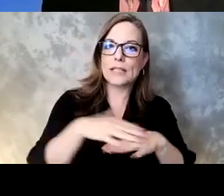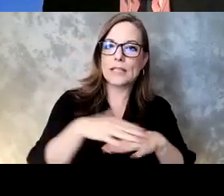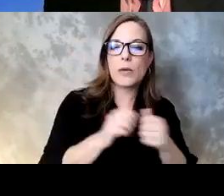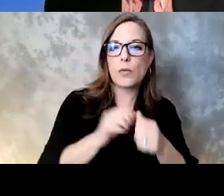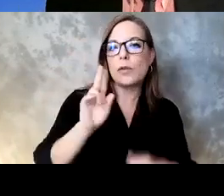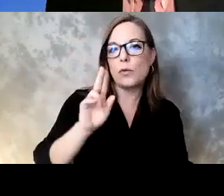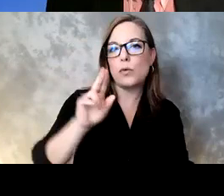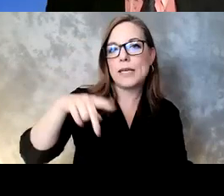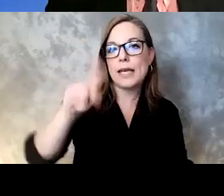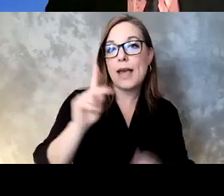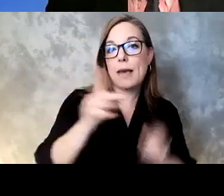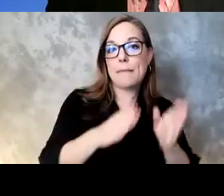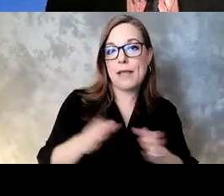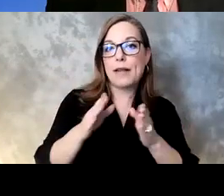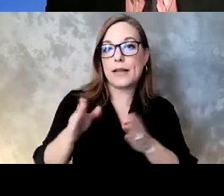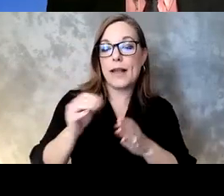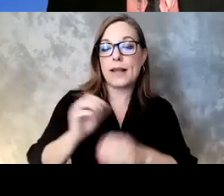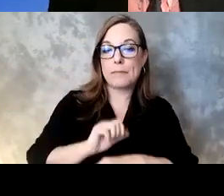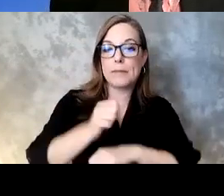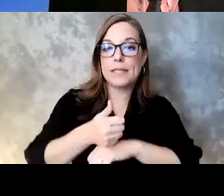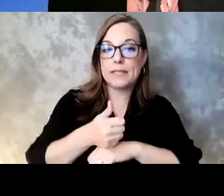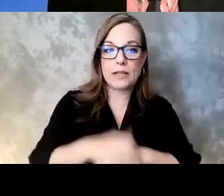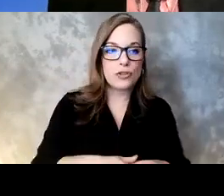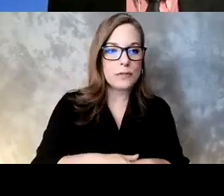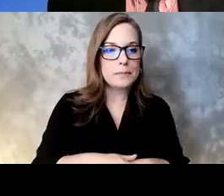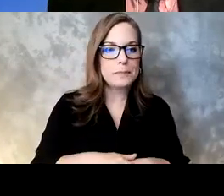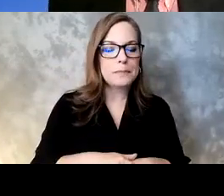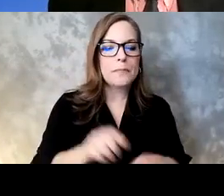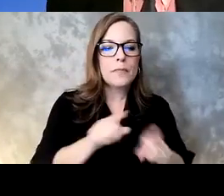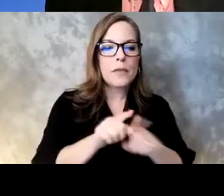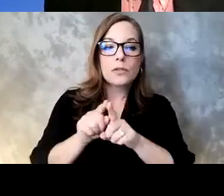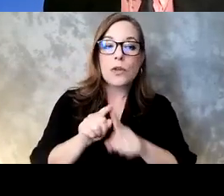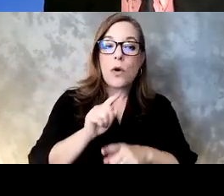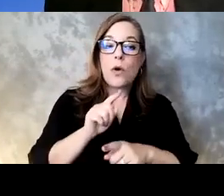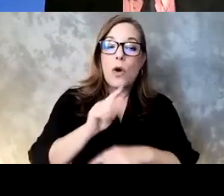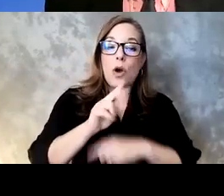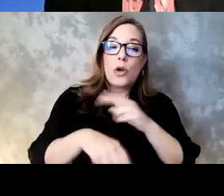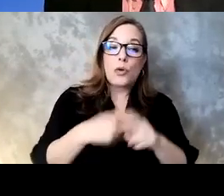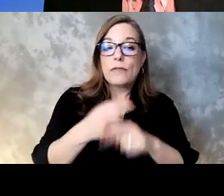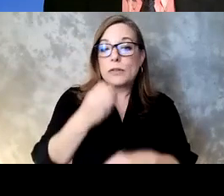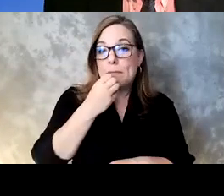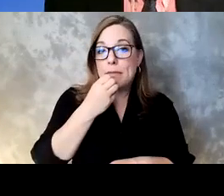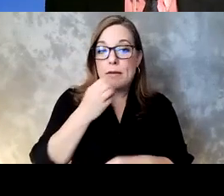implementation. The there's also the Universal Meals Program. California being the first